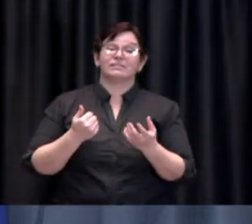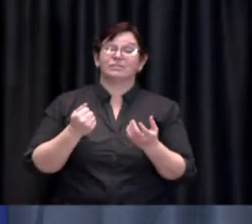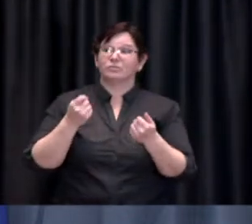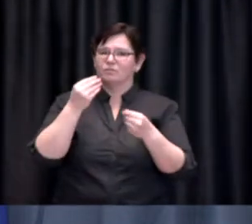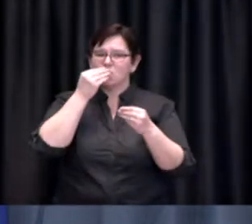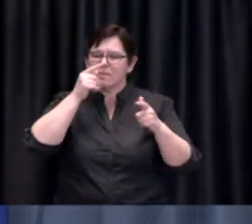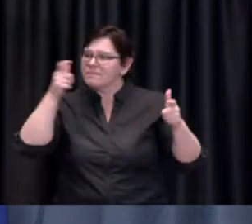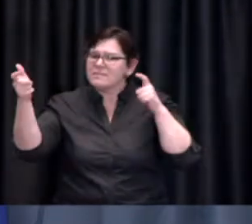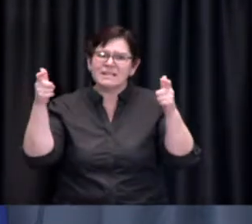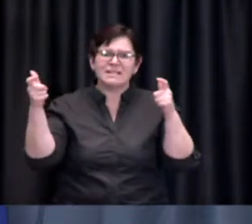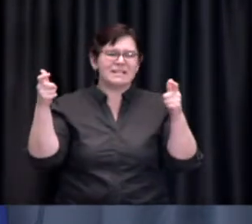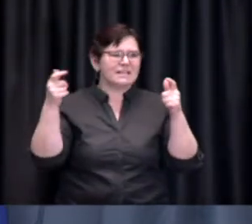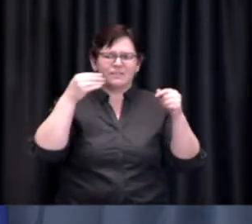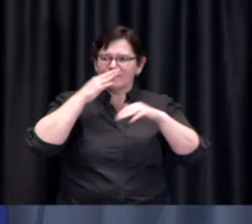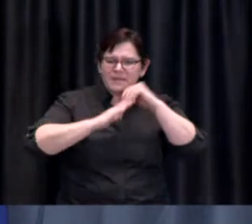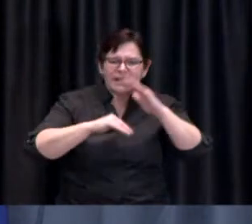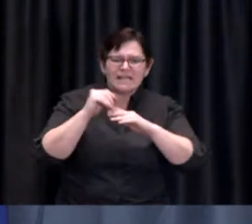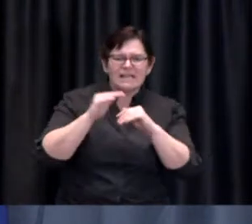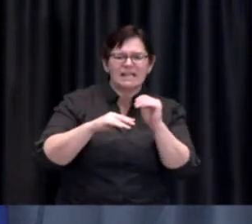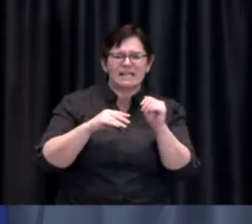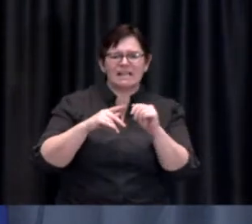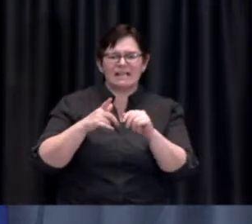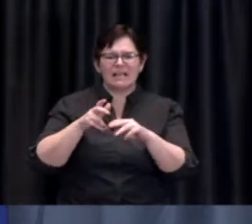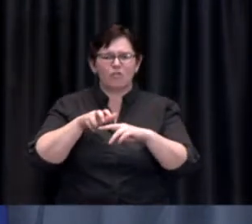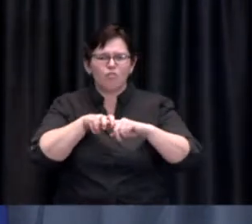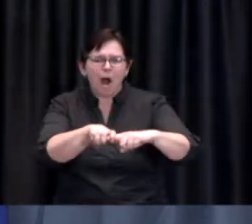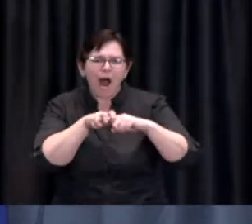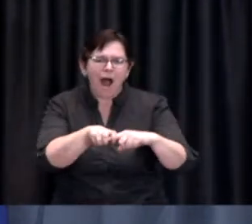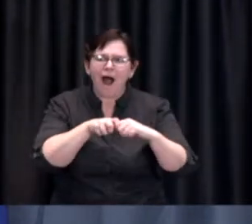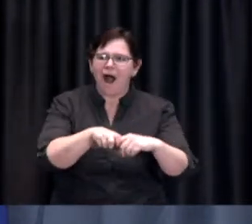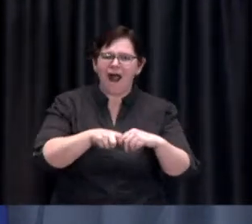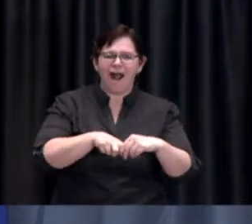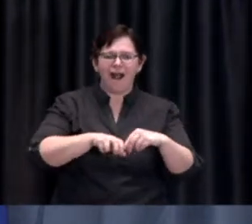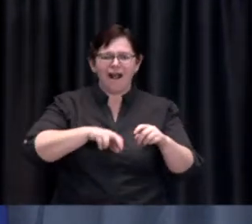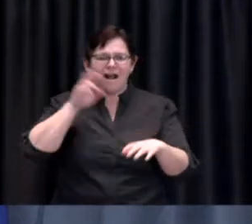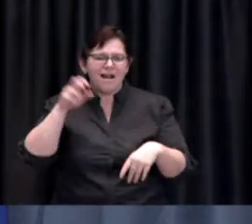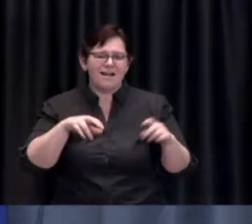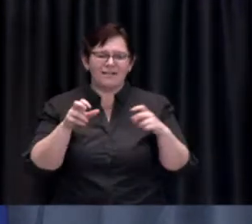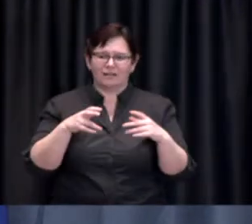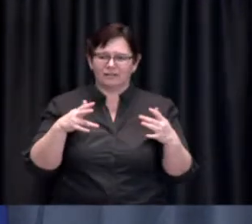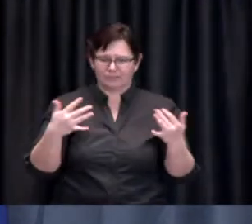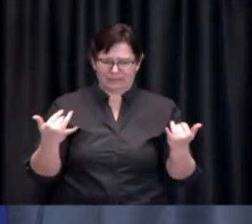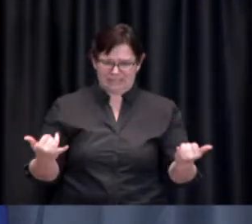or in front of one of the rides but that's just the issue and it's hard to predict the future so I think as a result